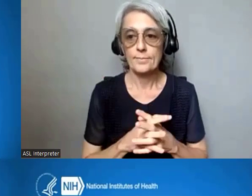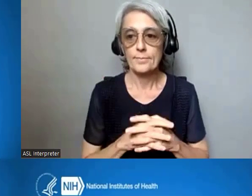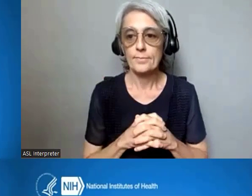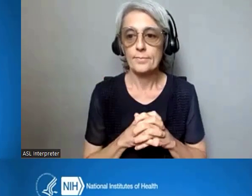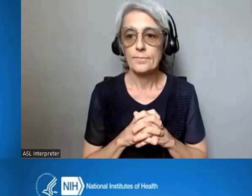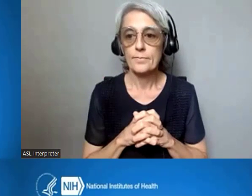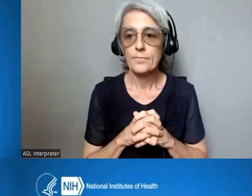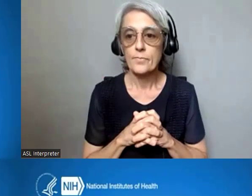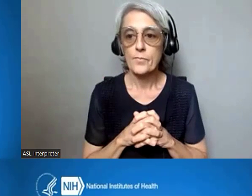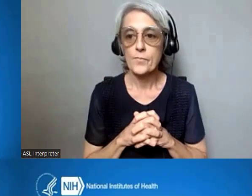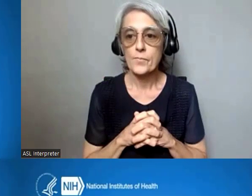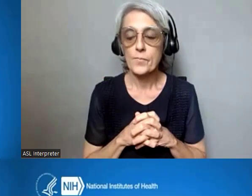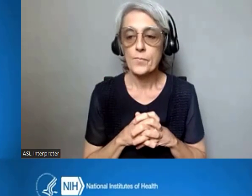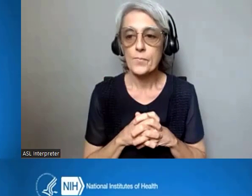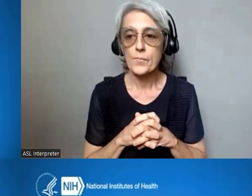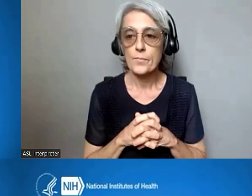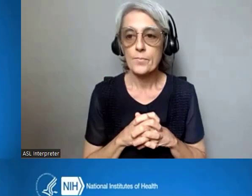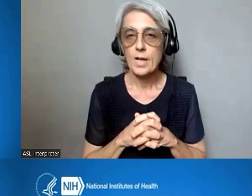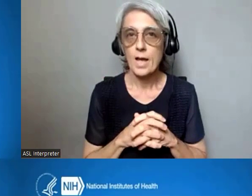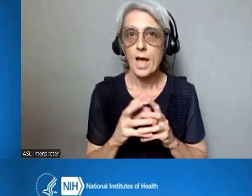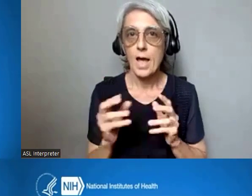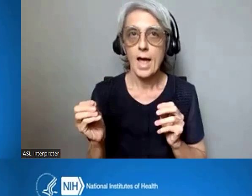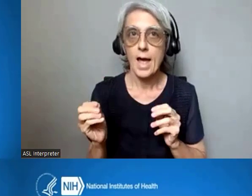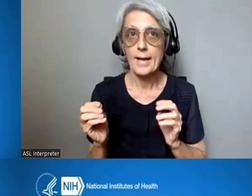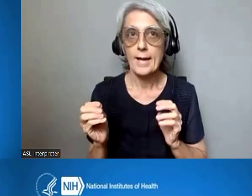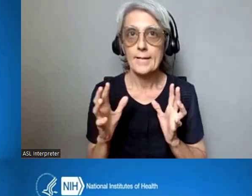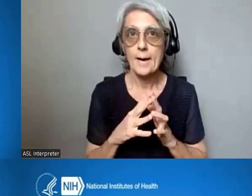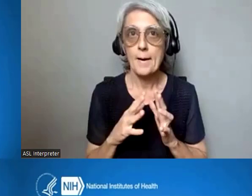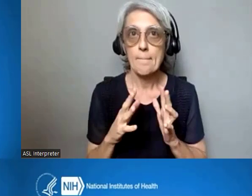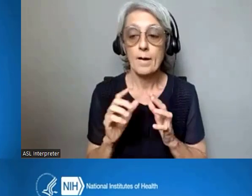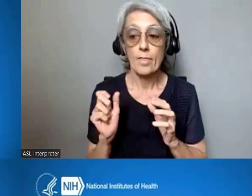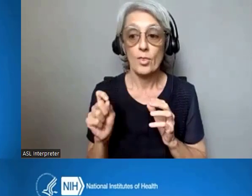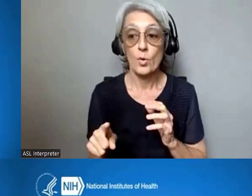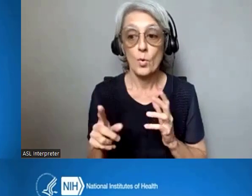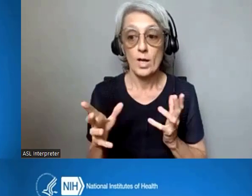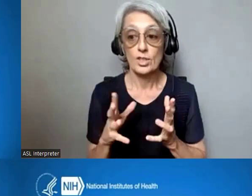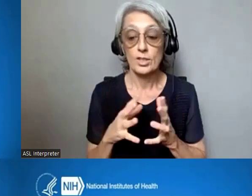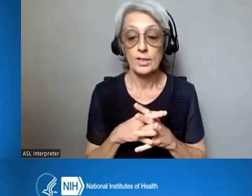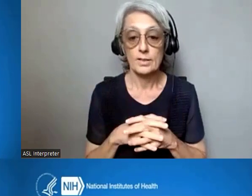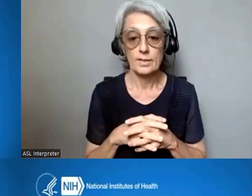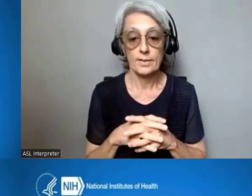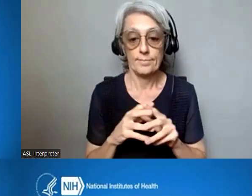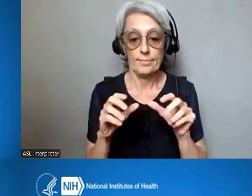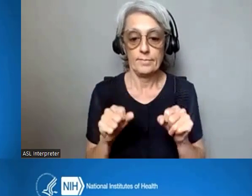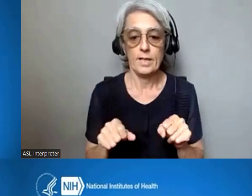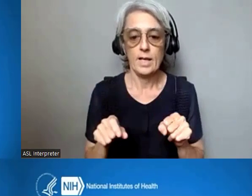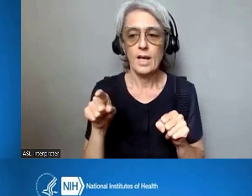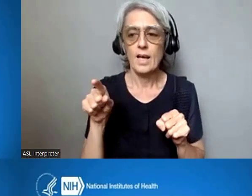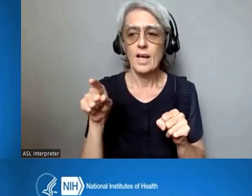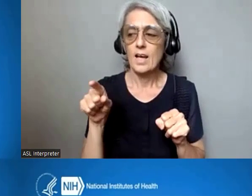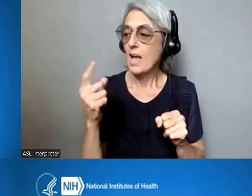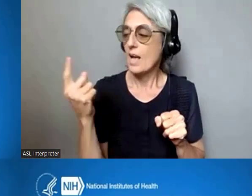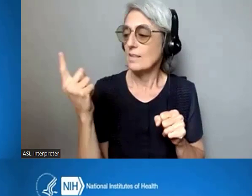And the question is "Can you apply for an R15